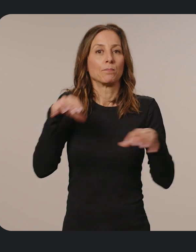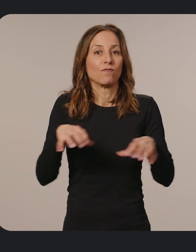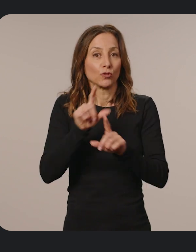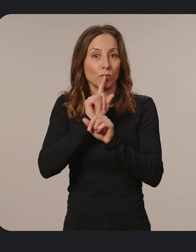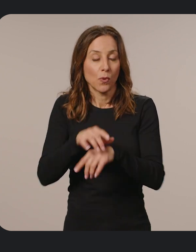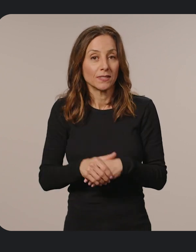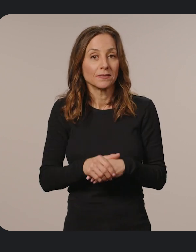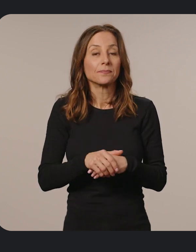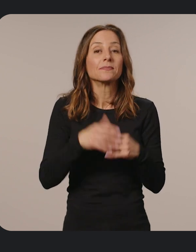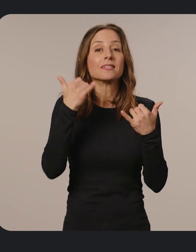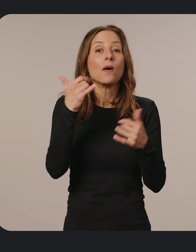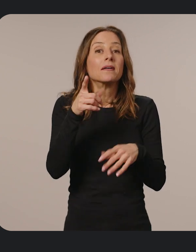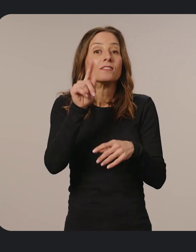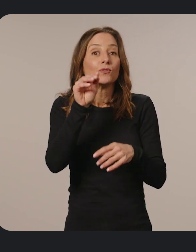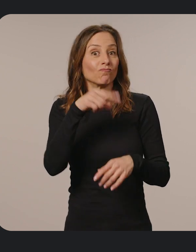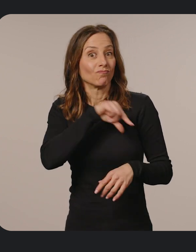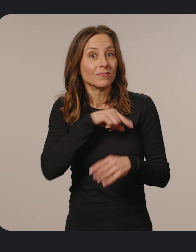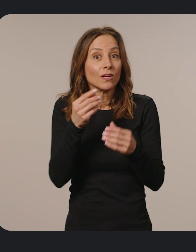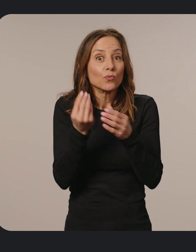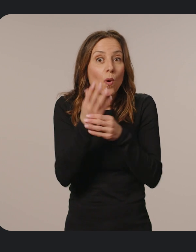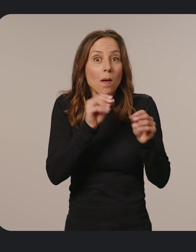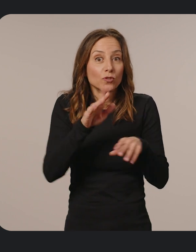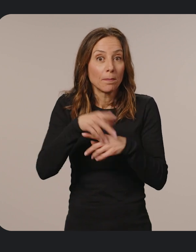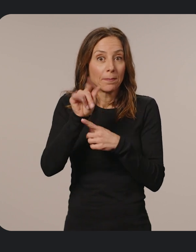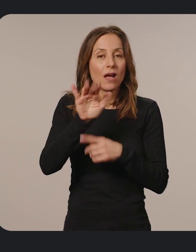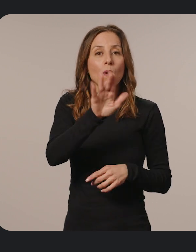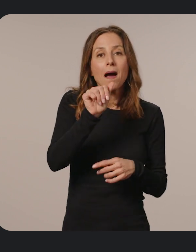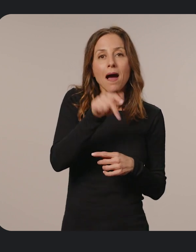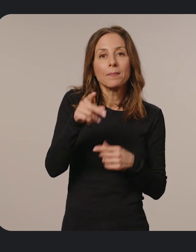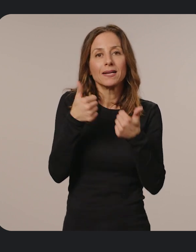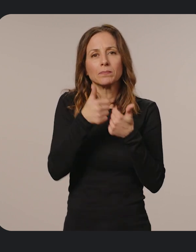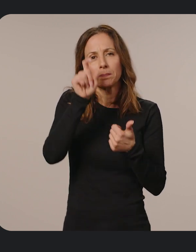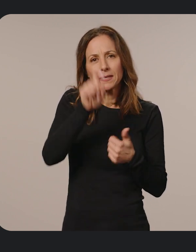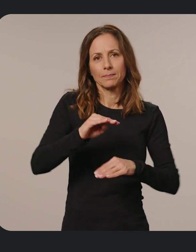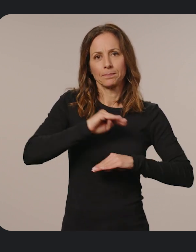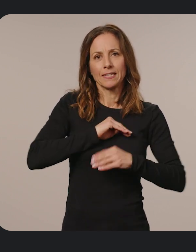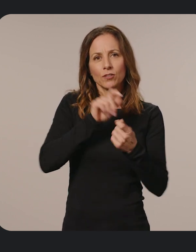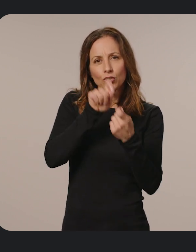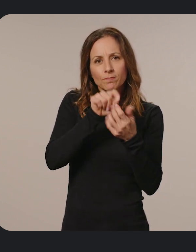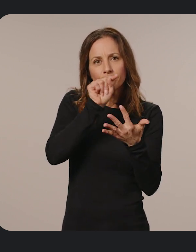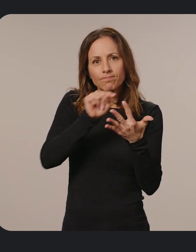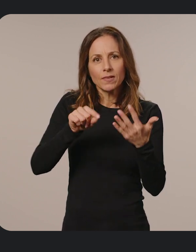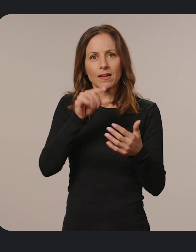Now, to be eligible for these new growth opportunities on Play, your app and game needs to meet certain quality